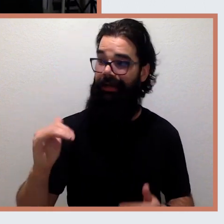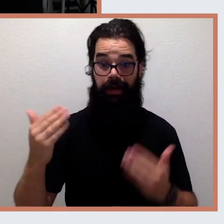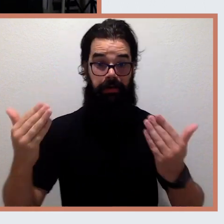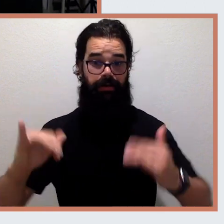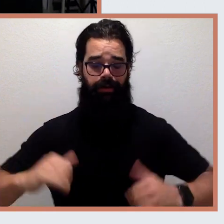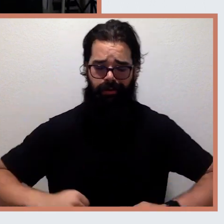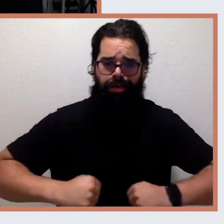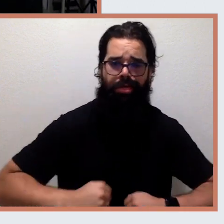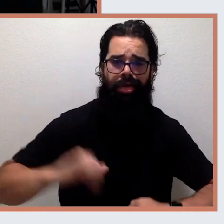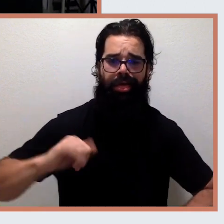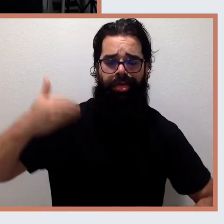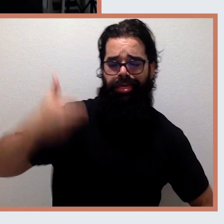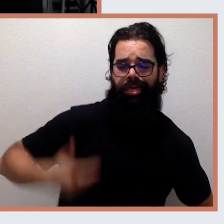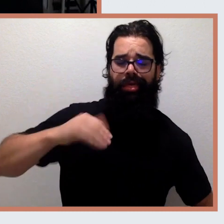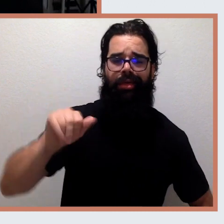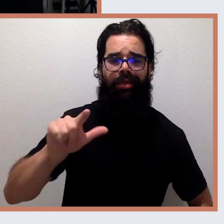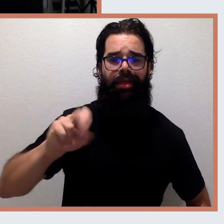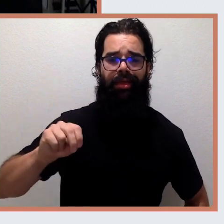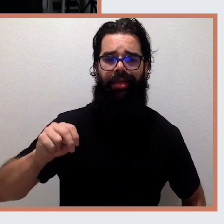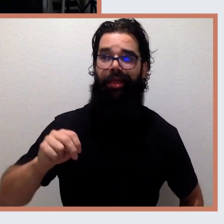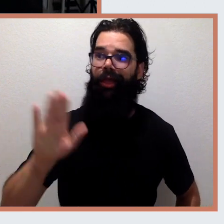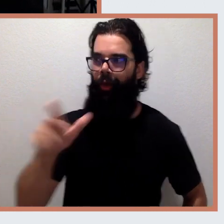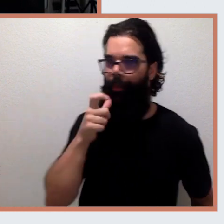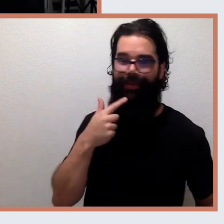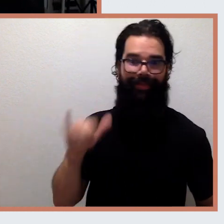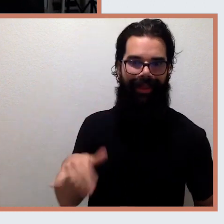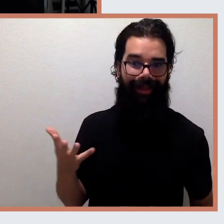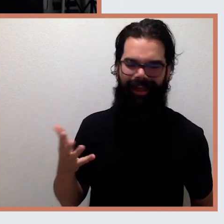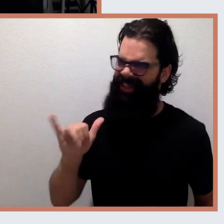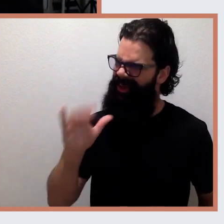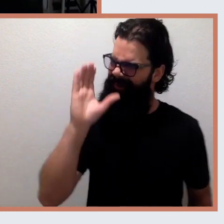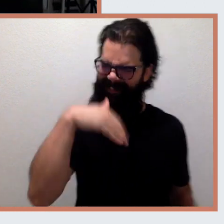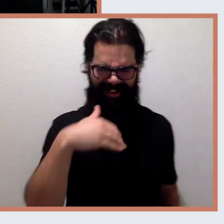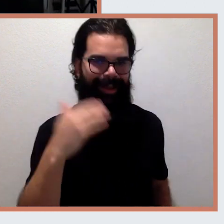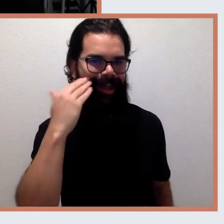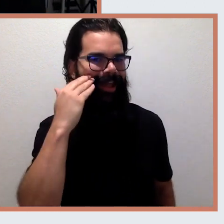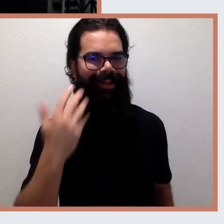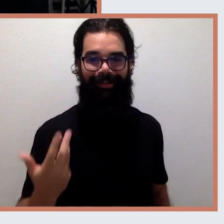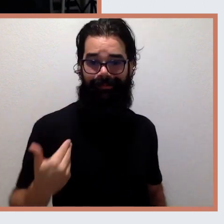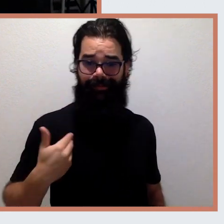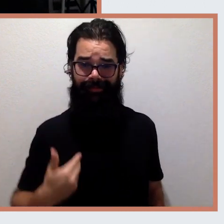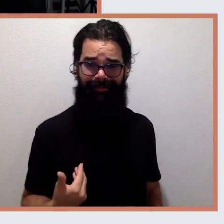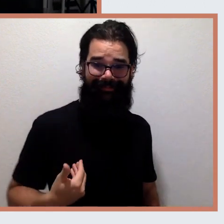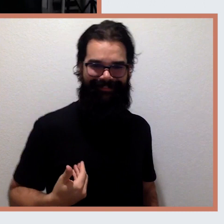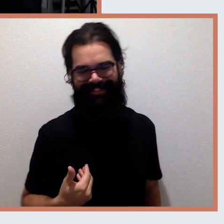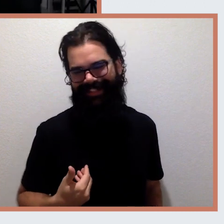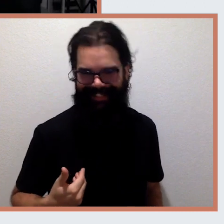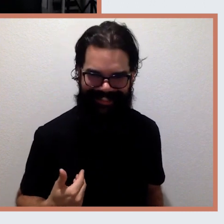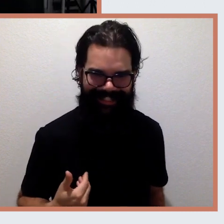but it needs to be twenties to thirties, ridiculously good looking and ripped like Jaylen Moore. What happened? Who said that?